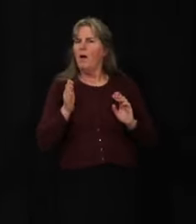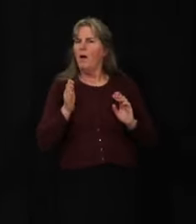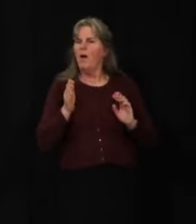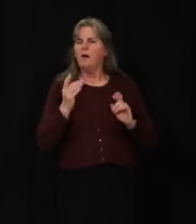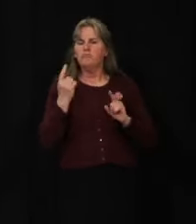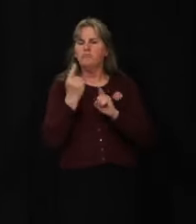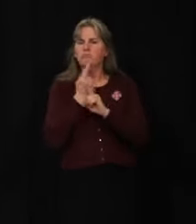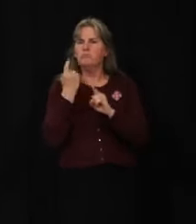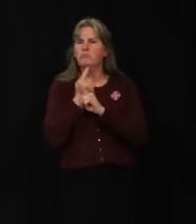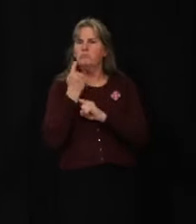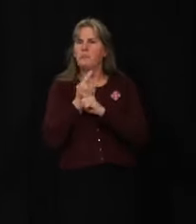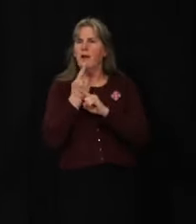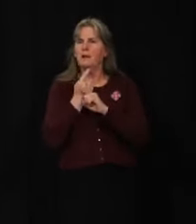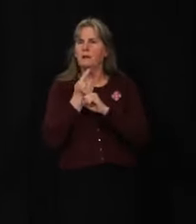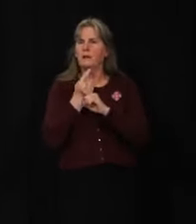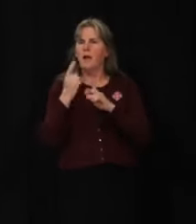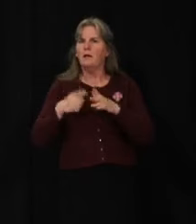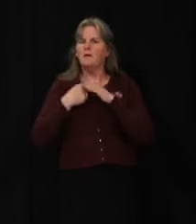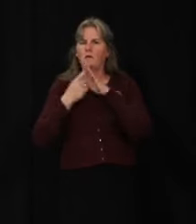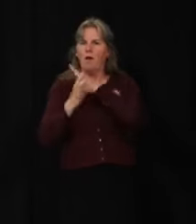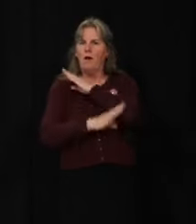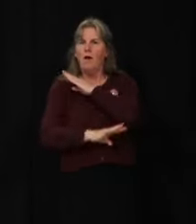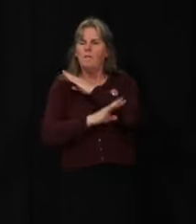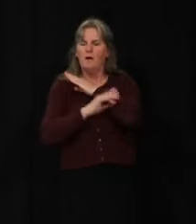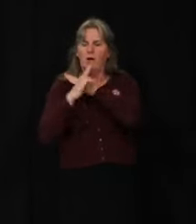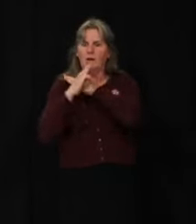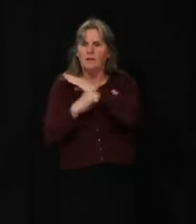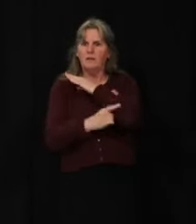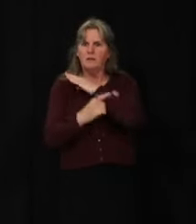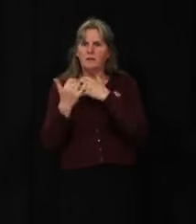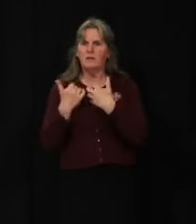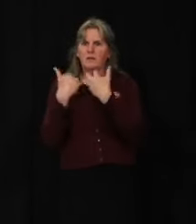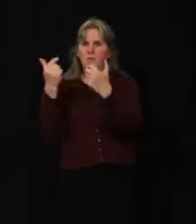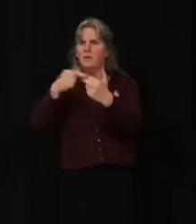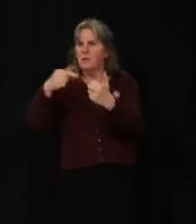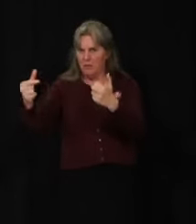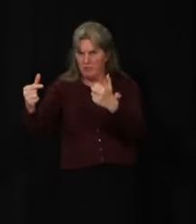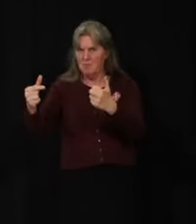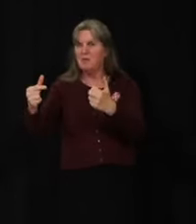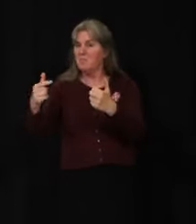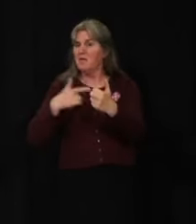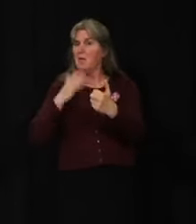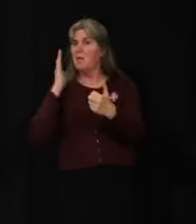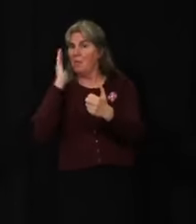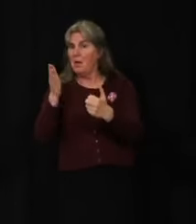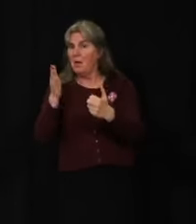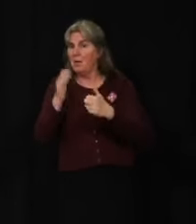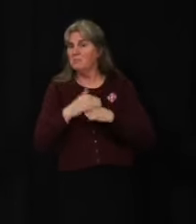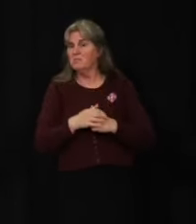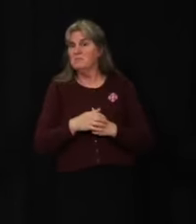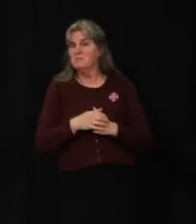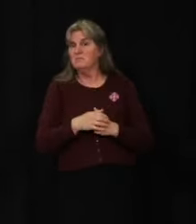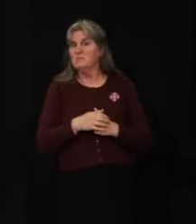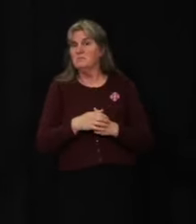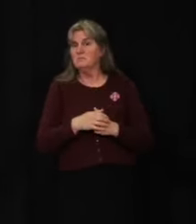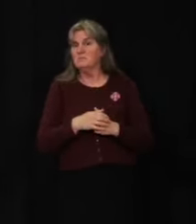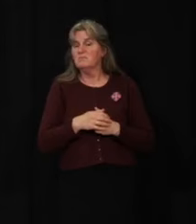scenario of a vaccine available and into arms, then we are not going to be in a low risk COVID